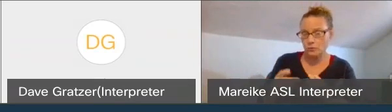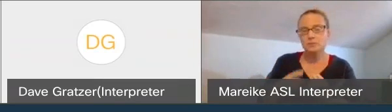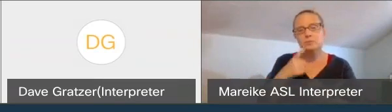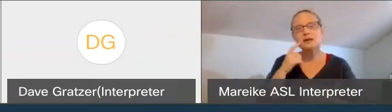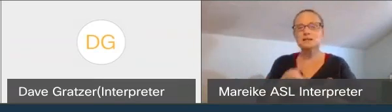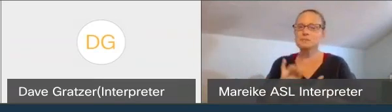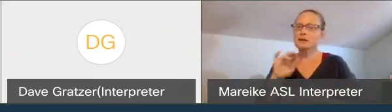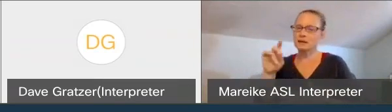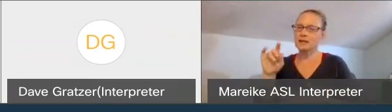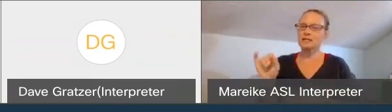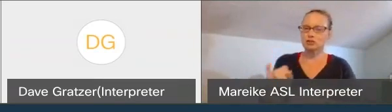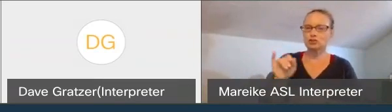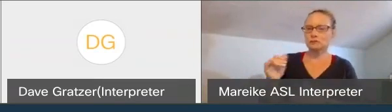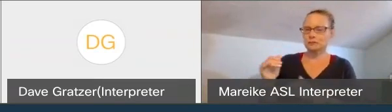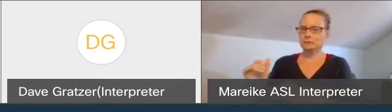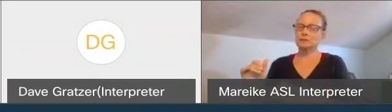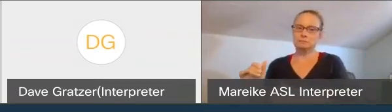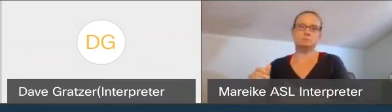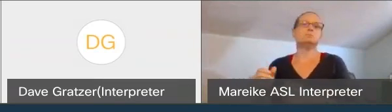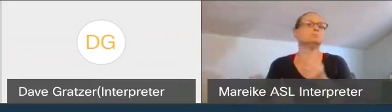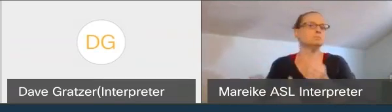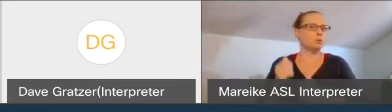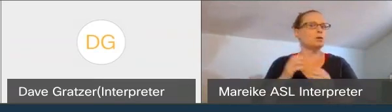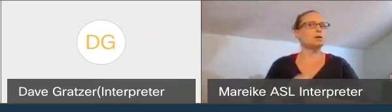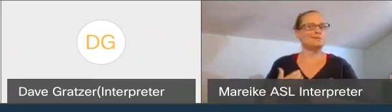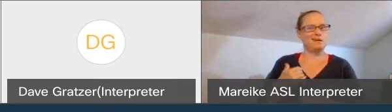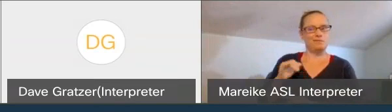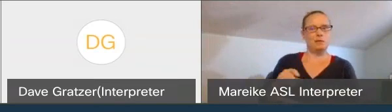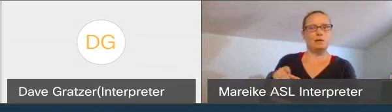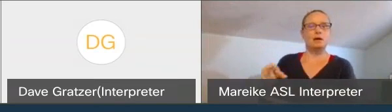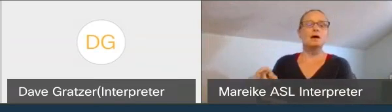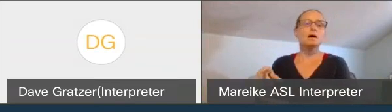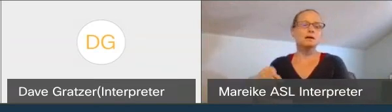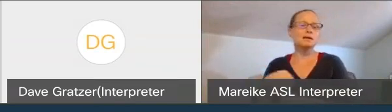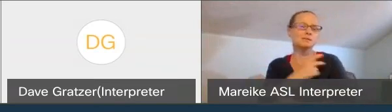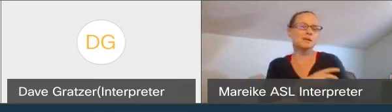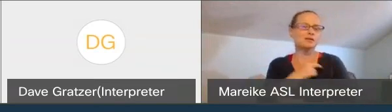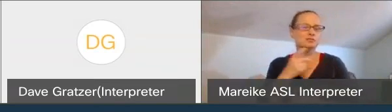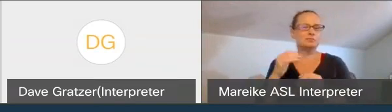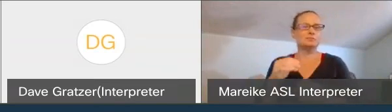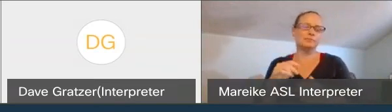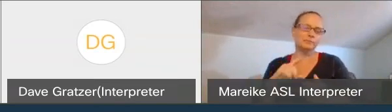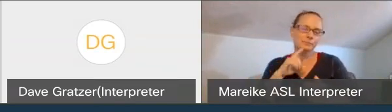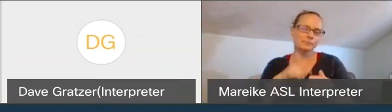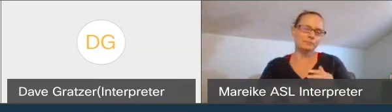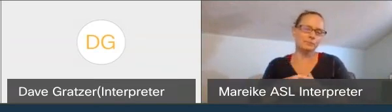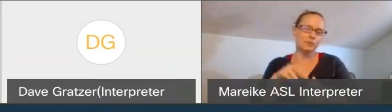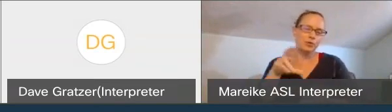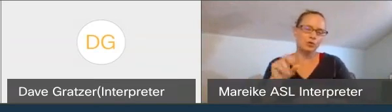which an overwhelming number of our clients have or are eligible to obtain, inpatient treatment is, more often than not, limited to 30 days.